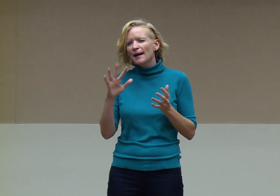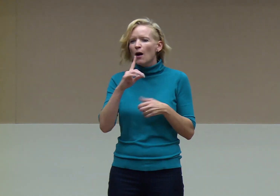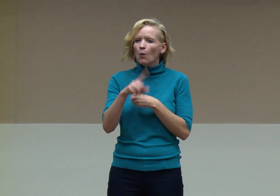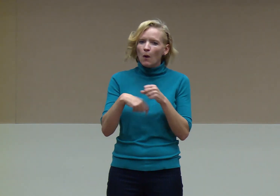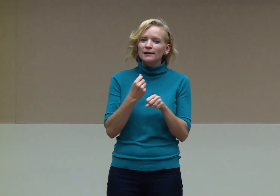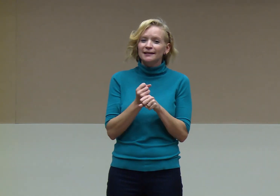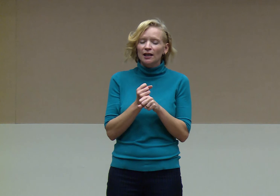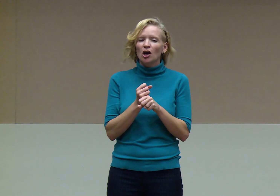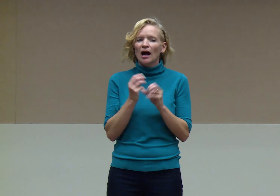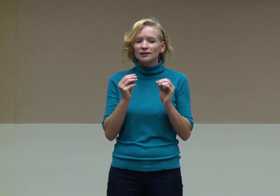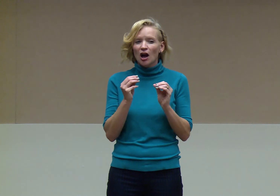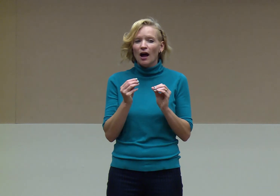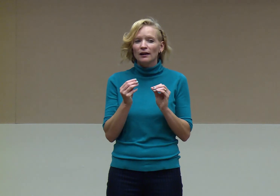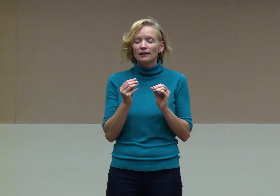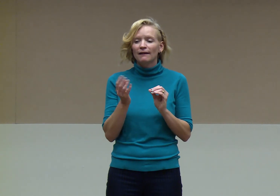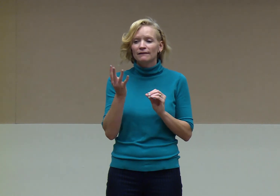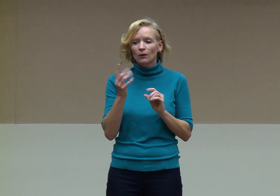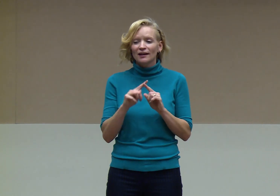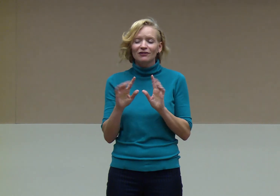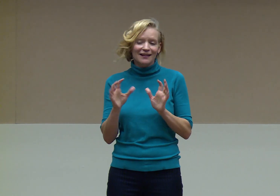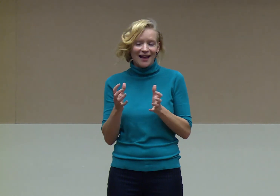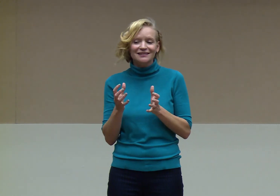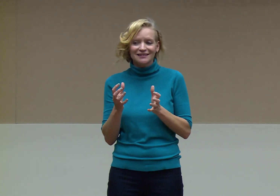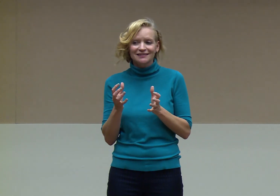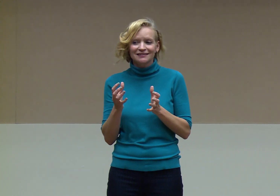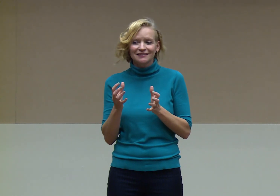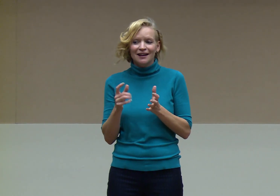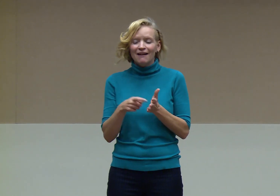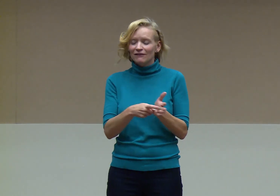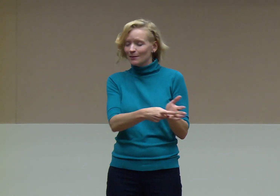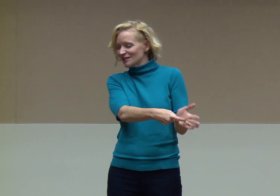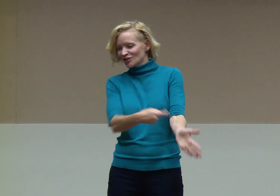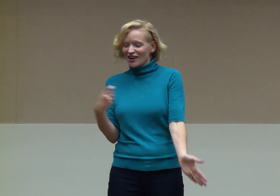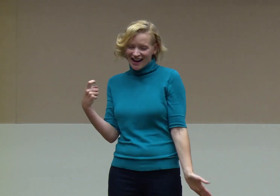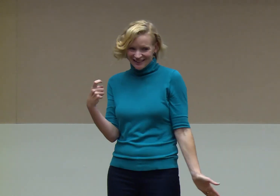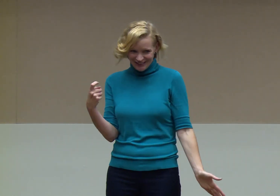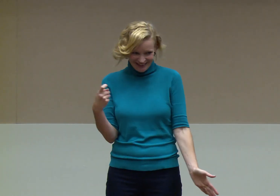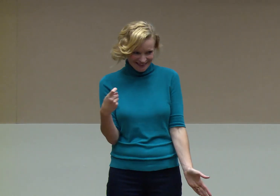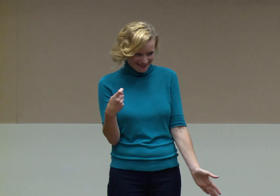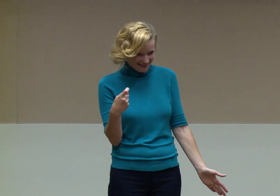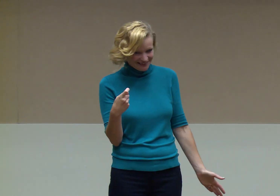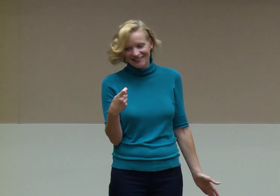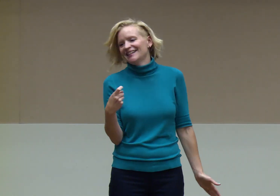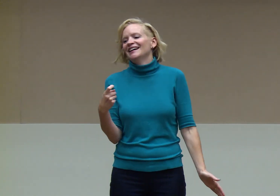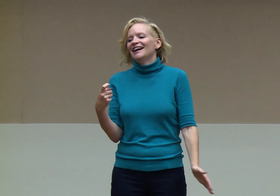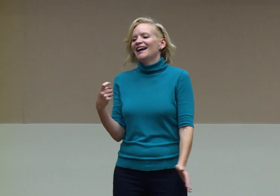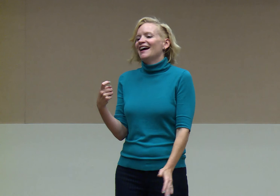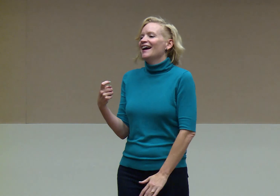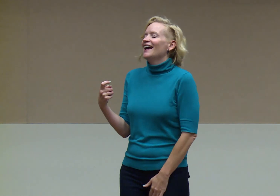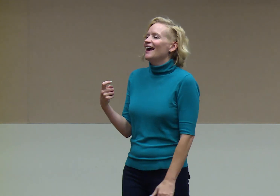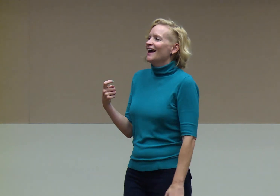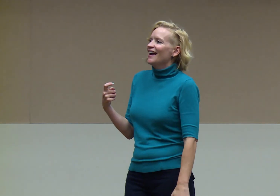For roughly a year, I was able to teach 4 different classes from scratch.